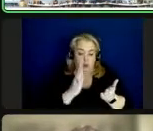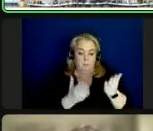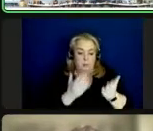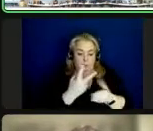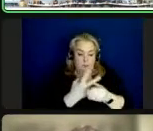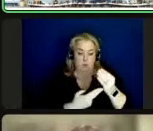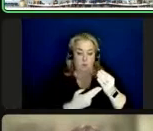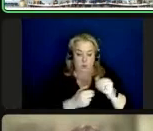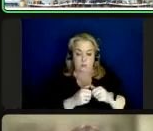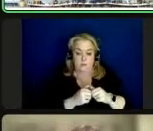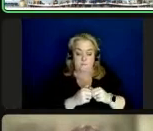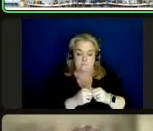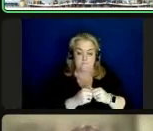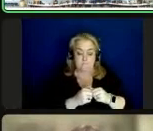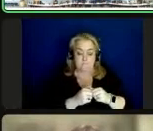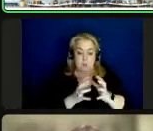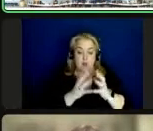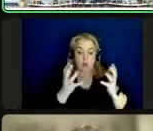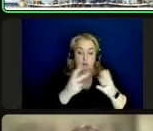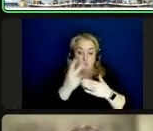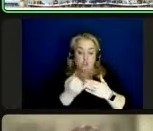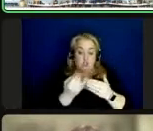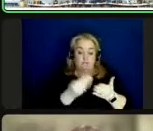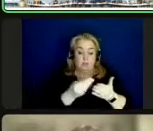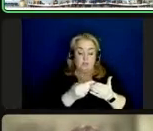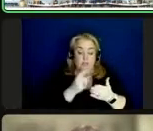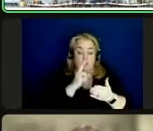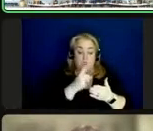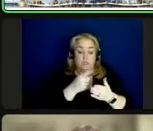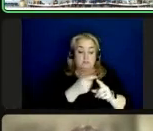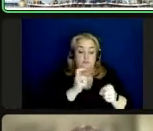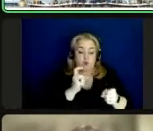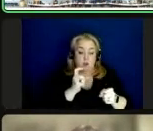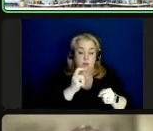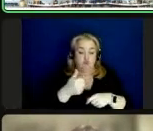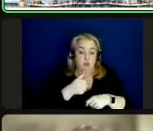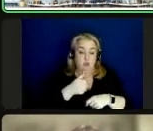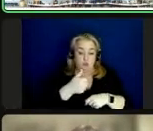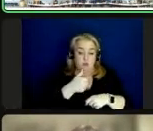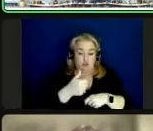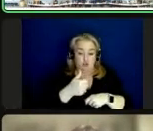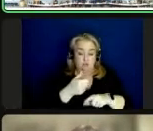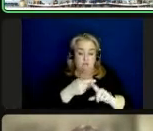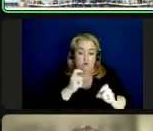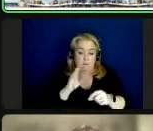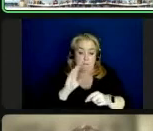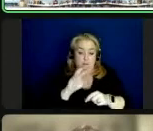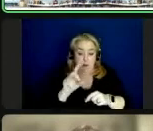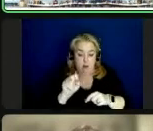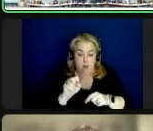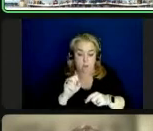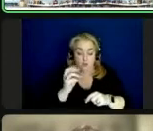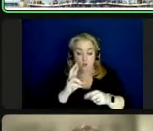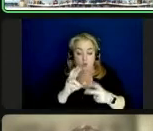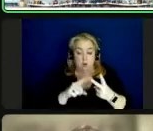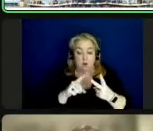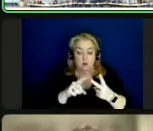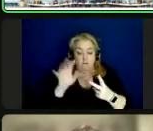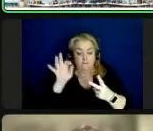YEARS? THAT WOULD LIKELY BE A